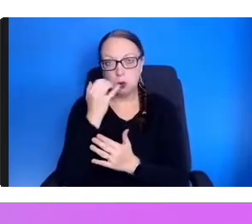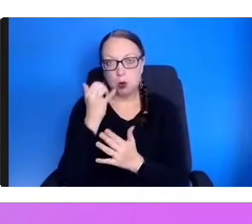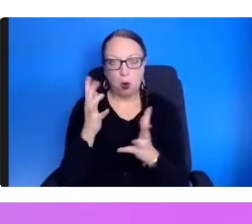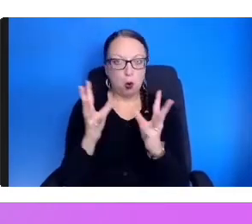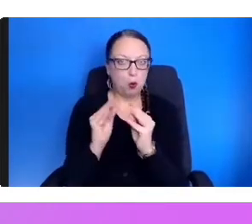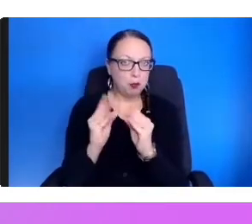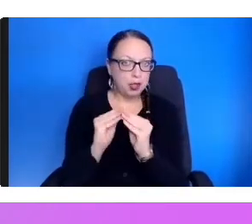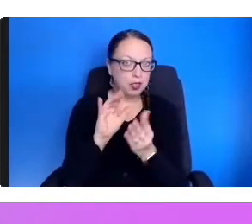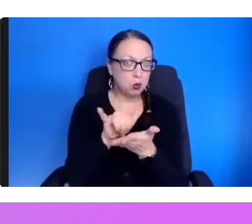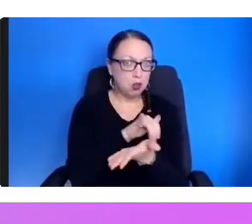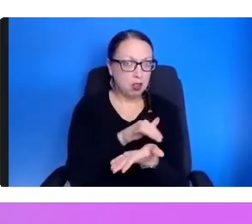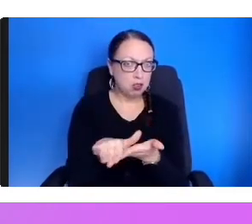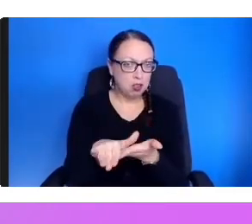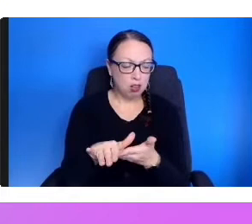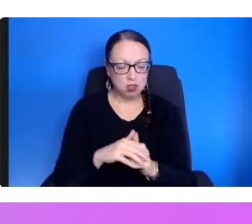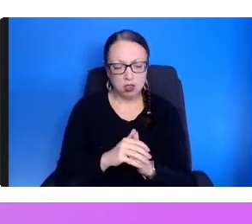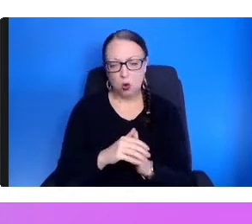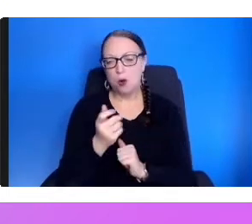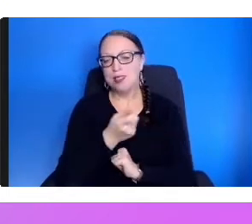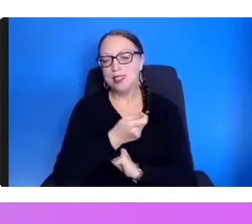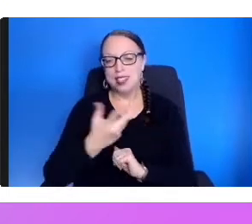so multiple approaches for engagement.